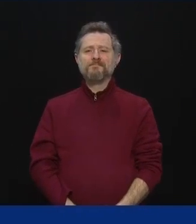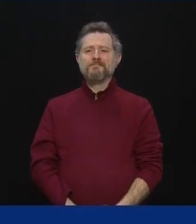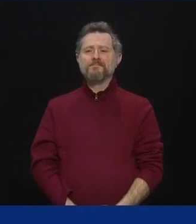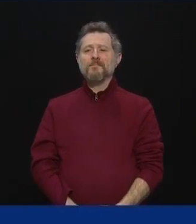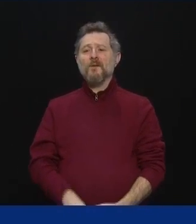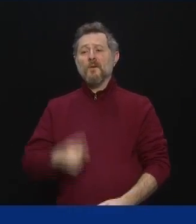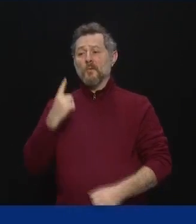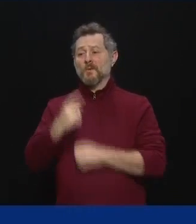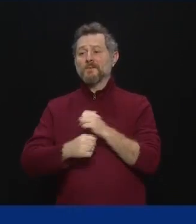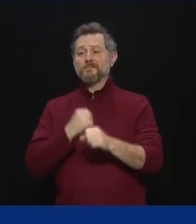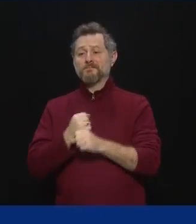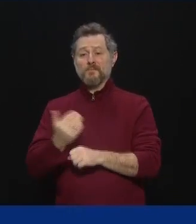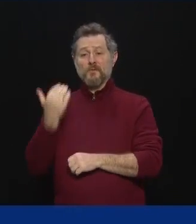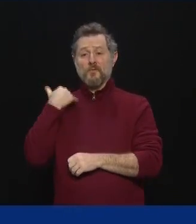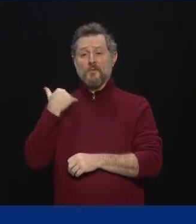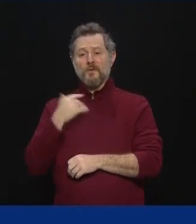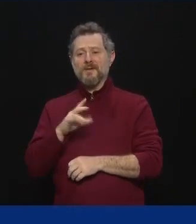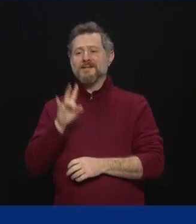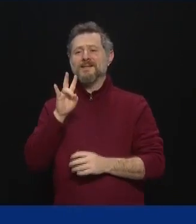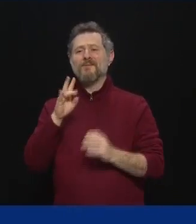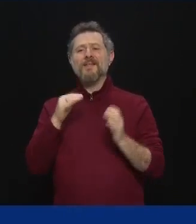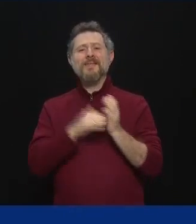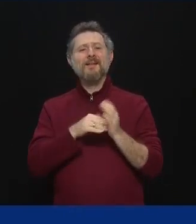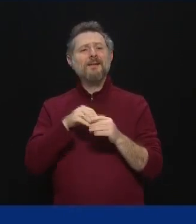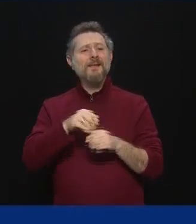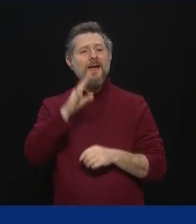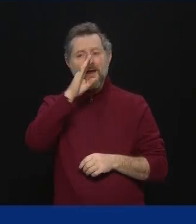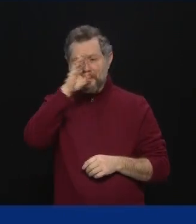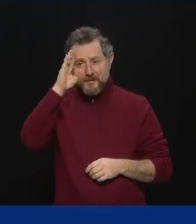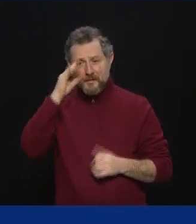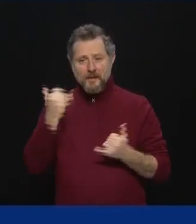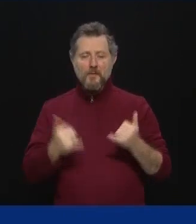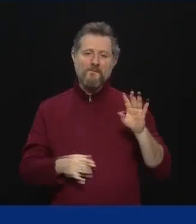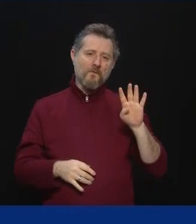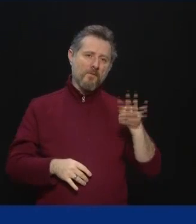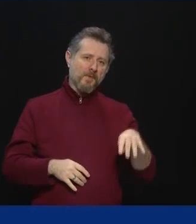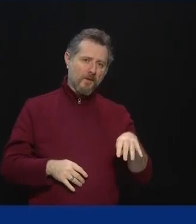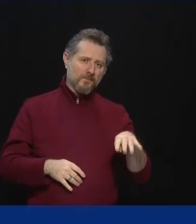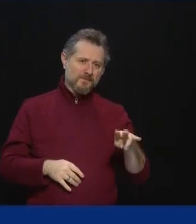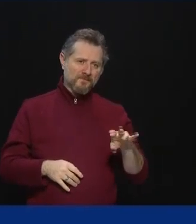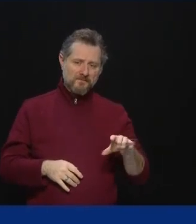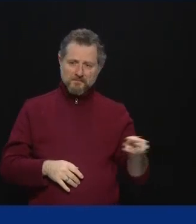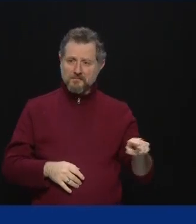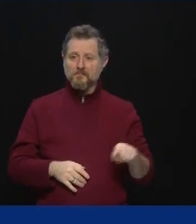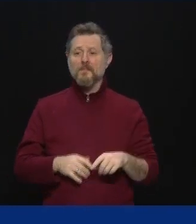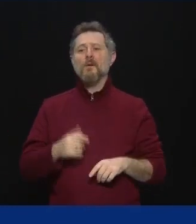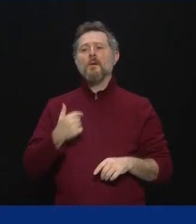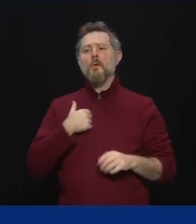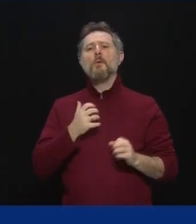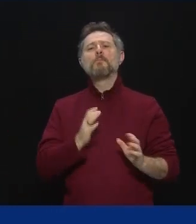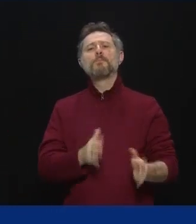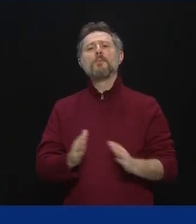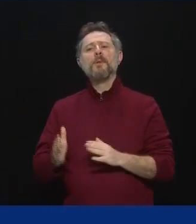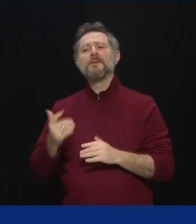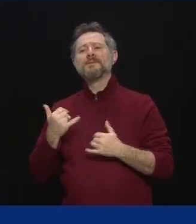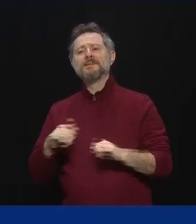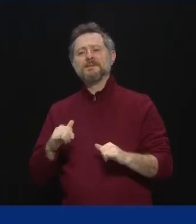HOSPITALIZED JUST YESTERDAY. AGAIN, CONTEXT HERE. NEARLY 7,000 IN THE HOSPITAL THIS VERY TIME LAST YEAR.